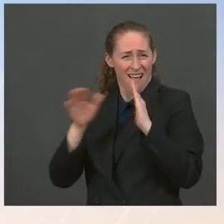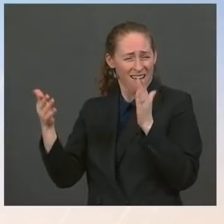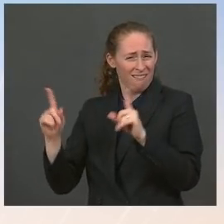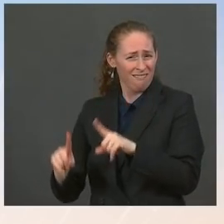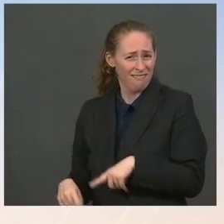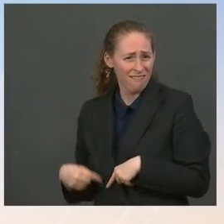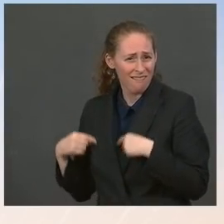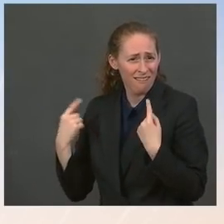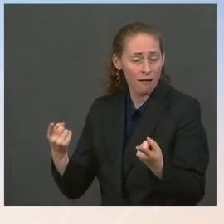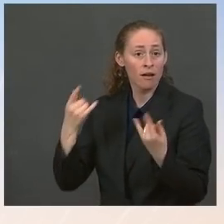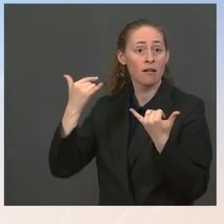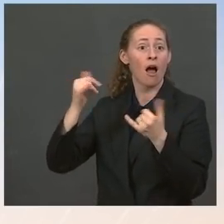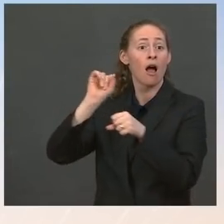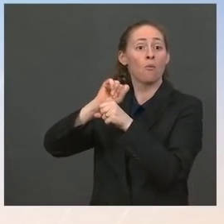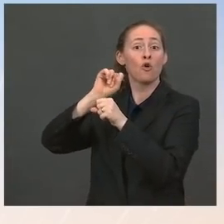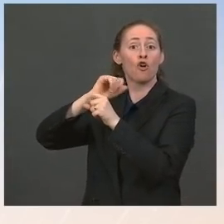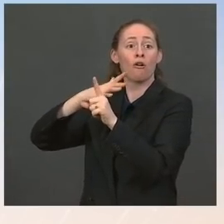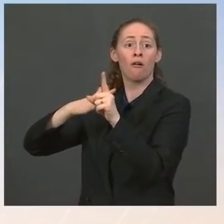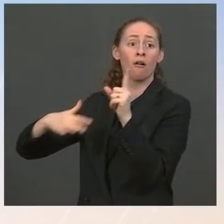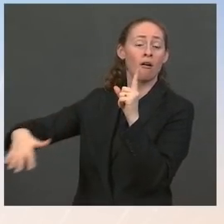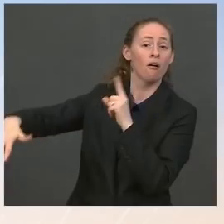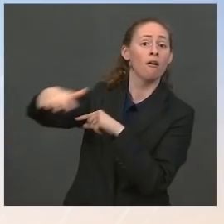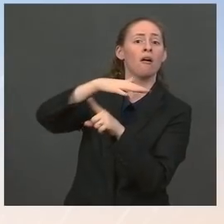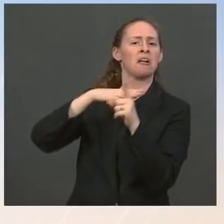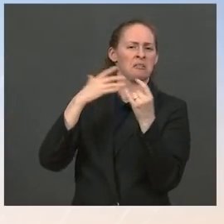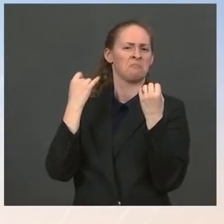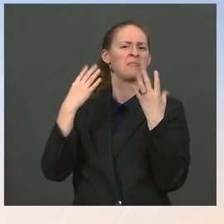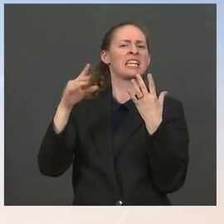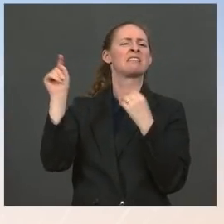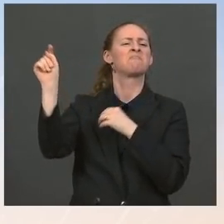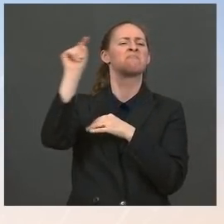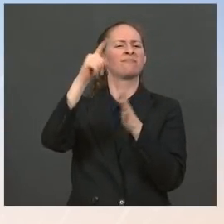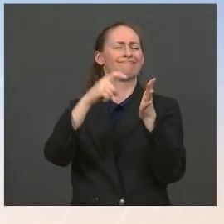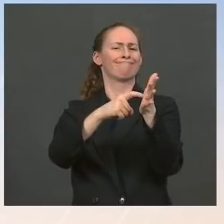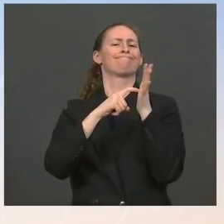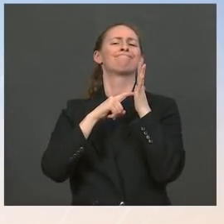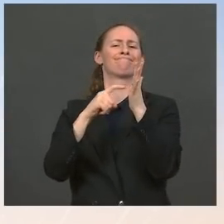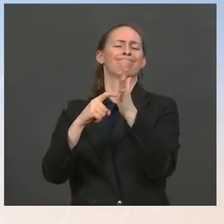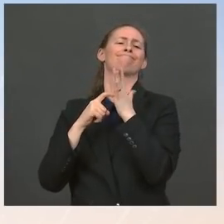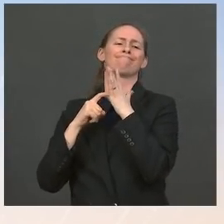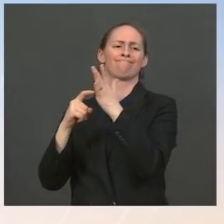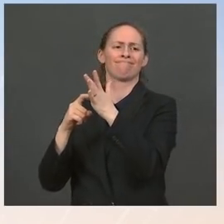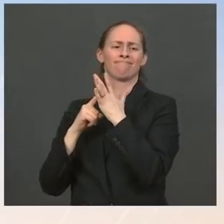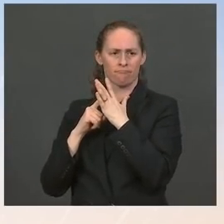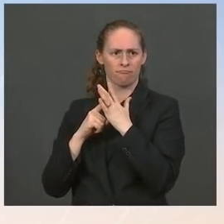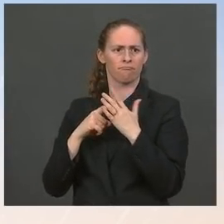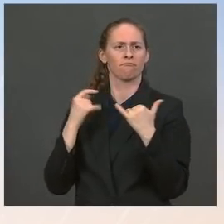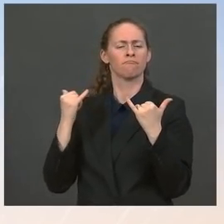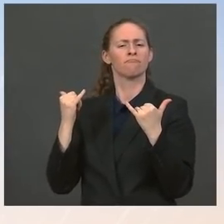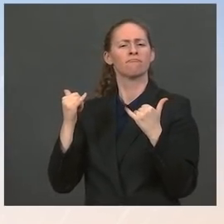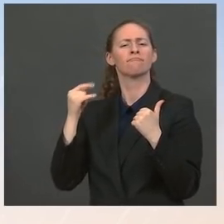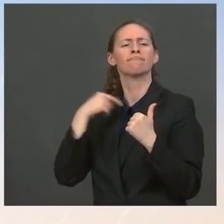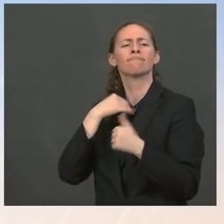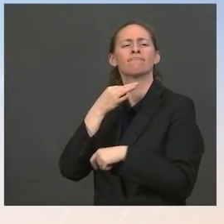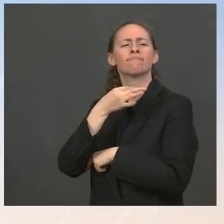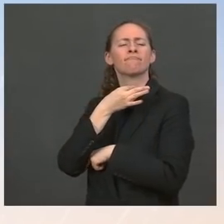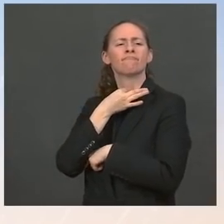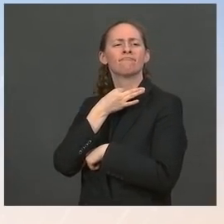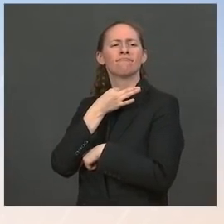implanted safety measures that appear to be working. So how does the administration explain what is the grave danger at this time -- now?